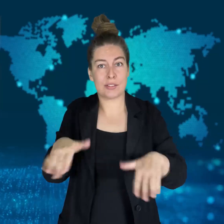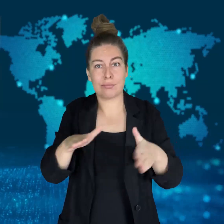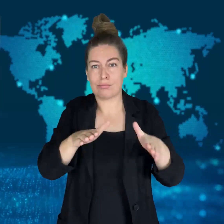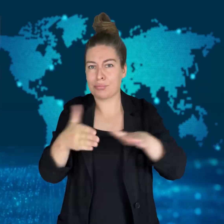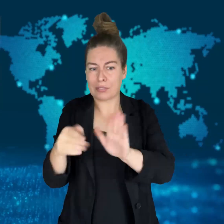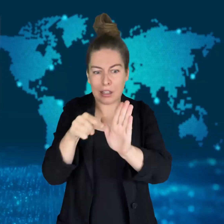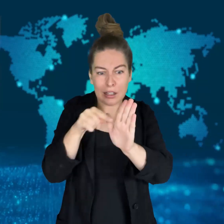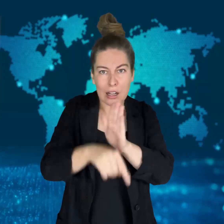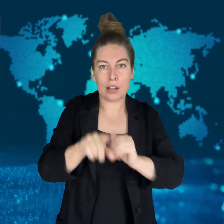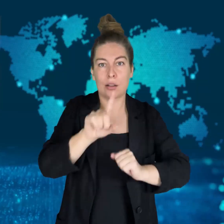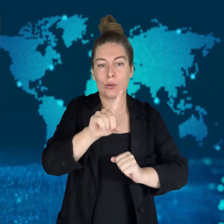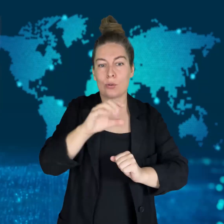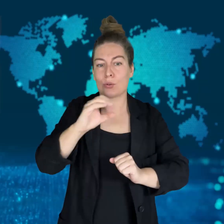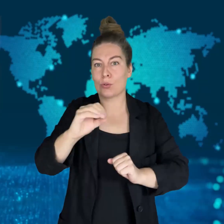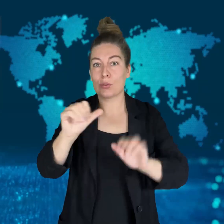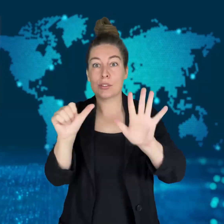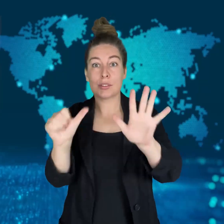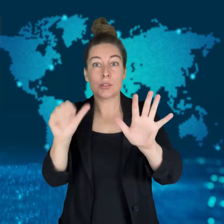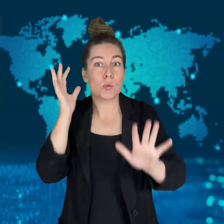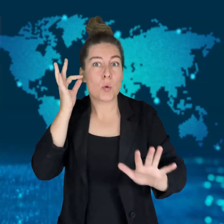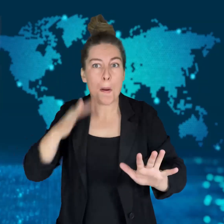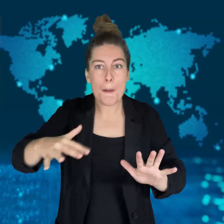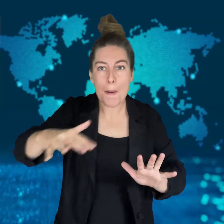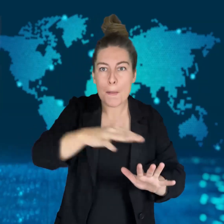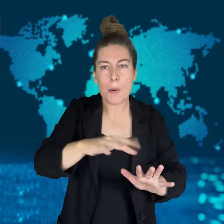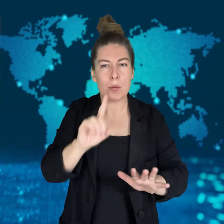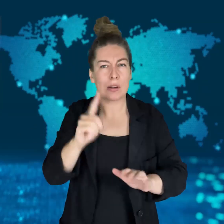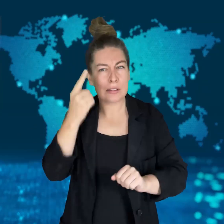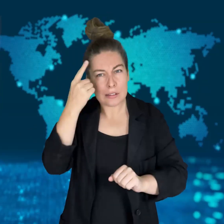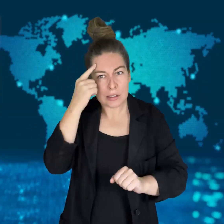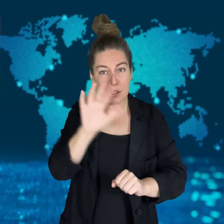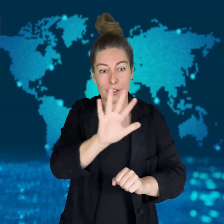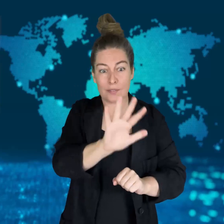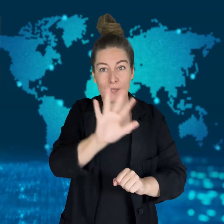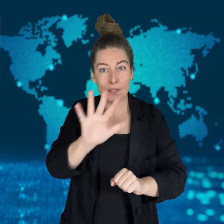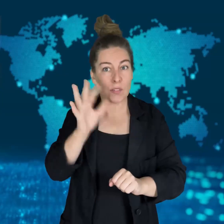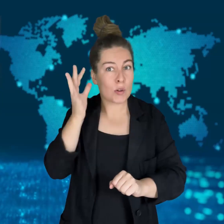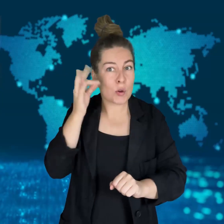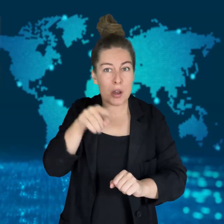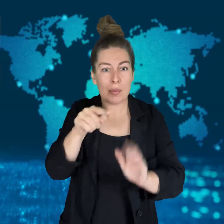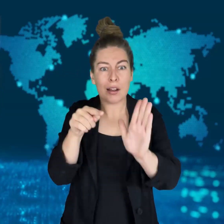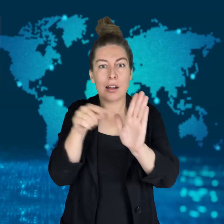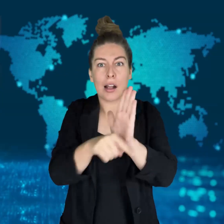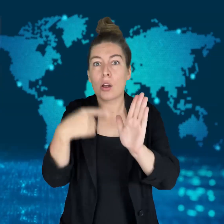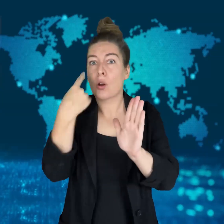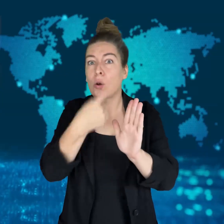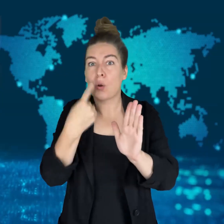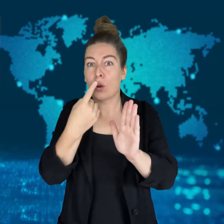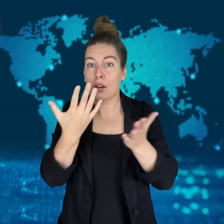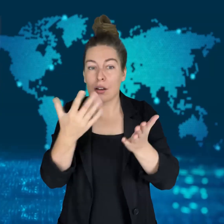106 women have already been killed in the country this year,